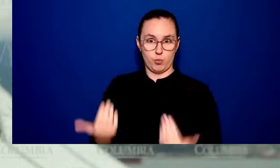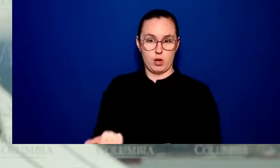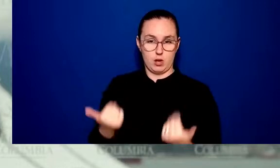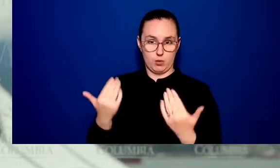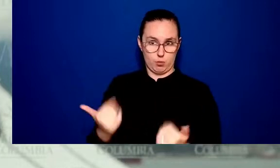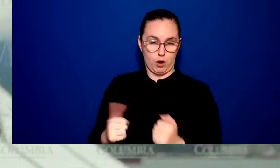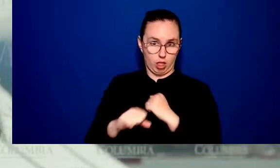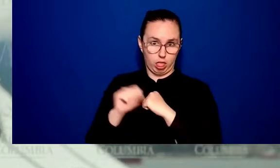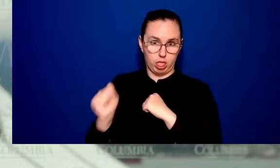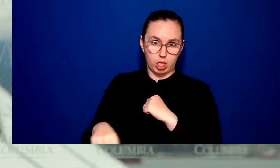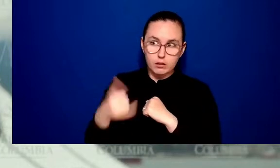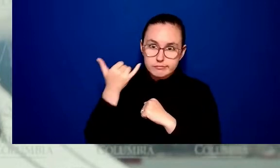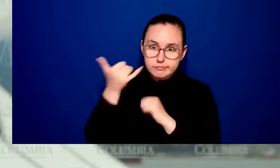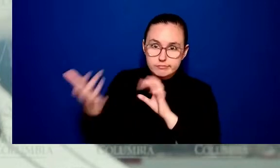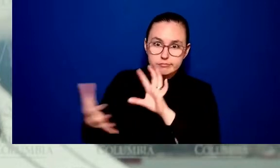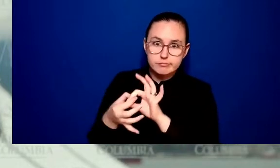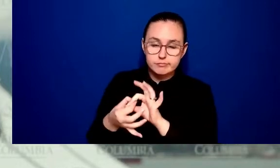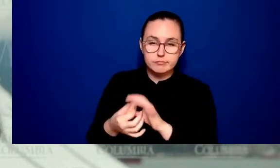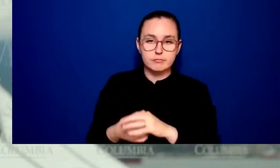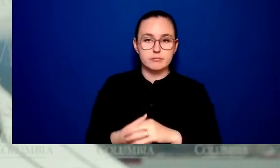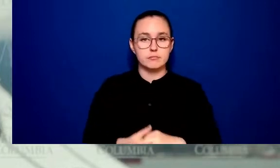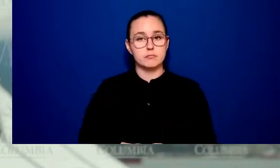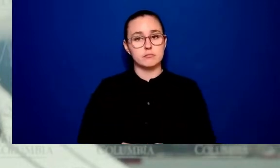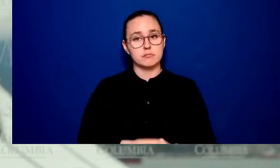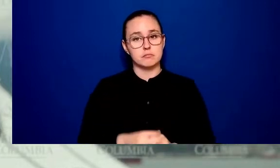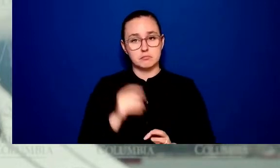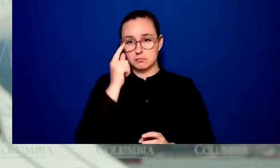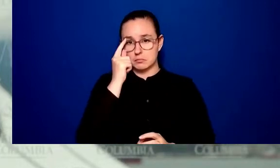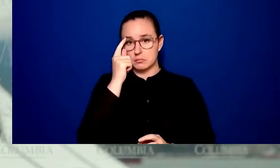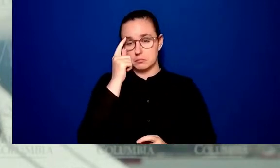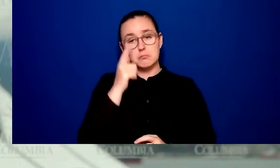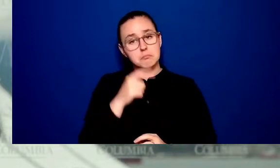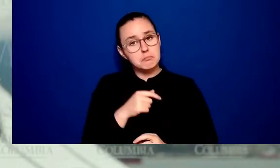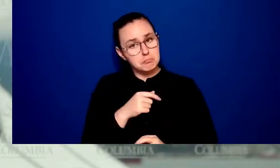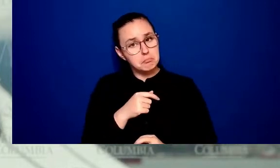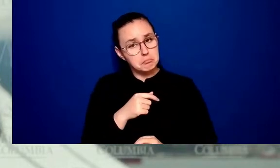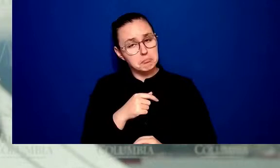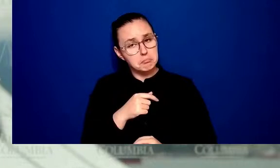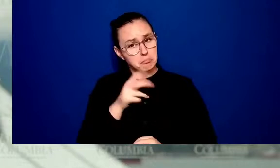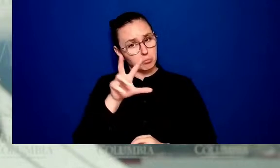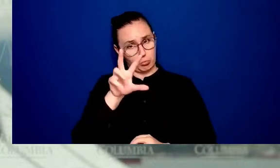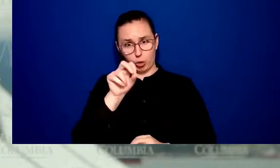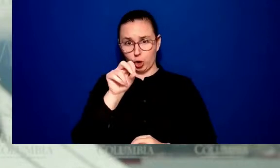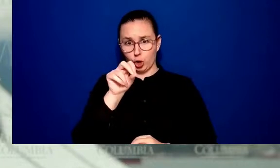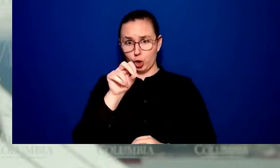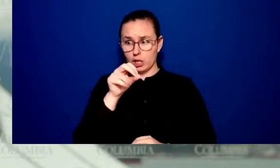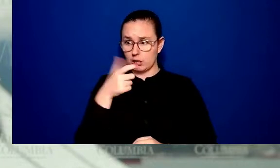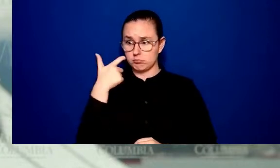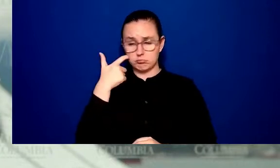we're in the process of hiring those and adding resources and clearly the support the